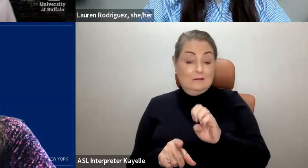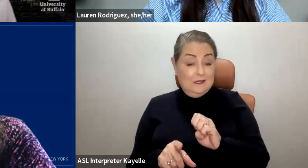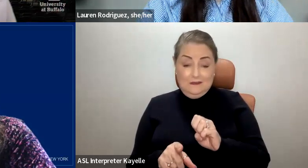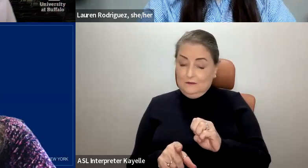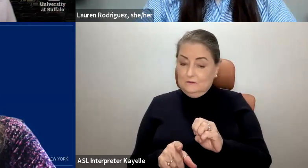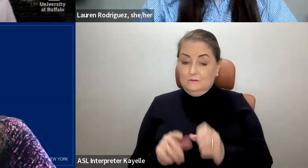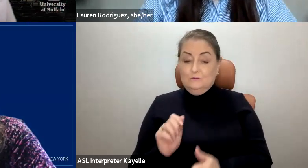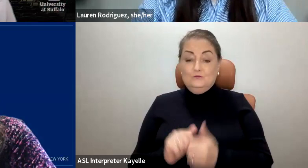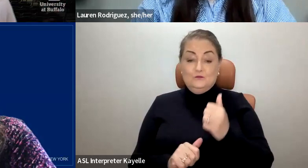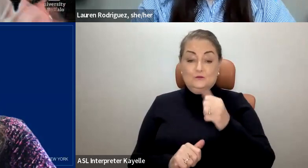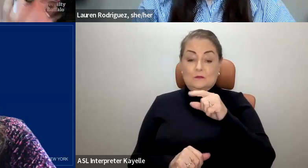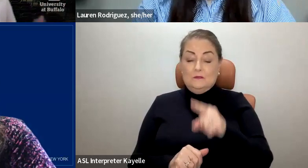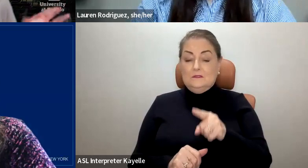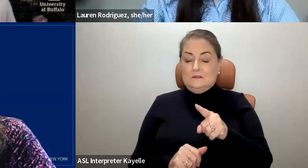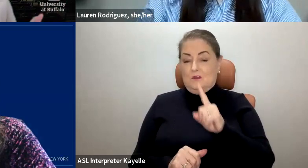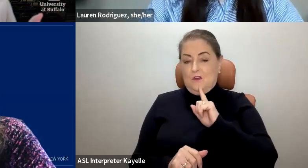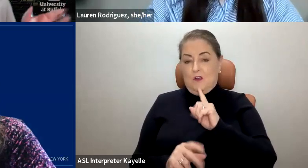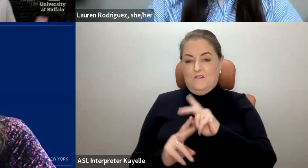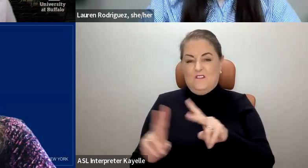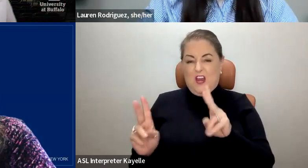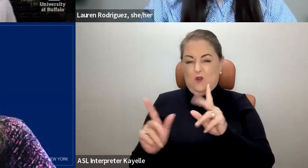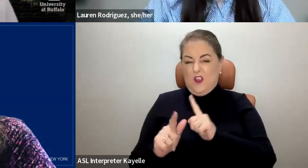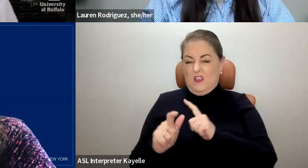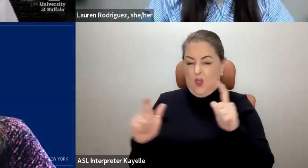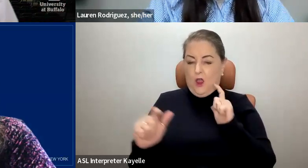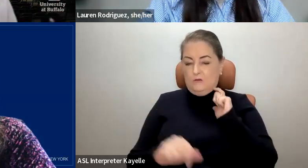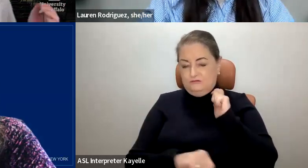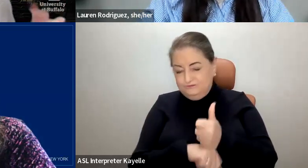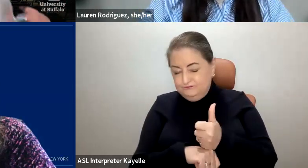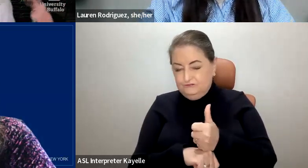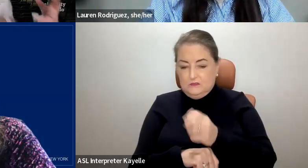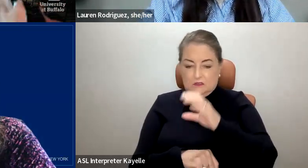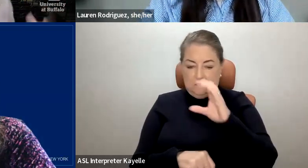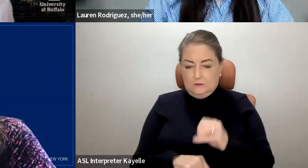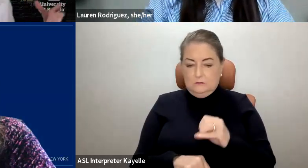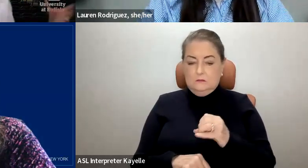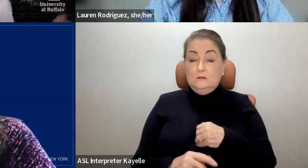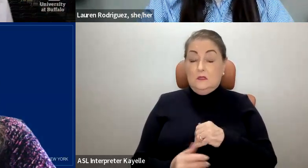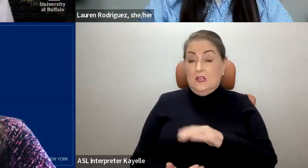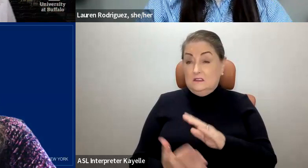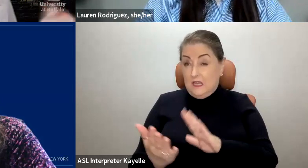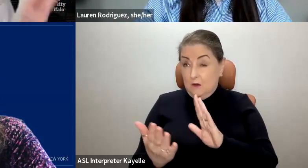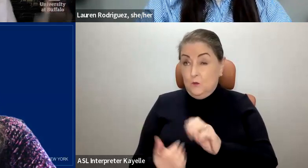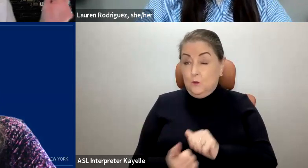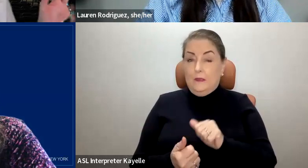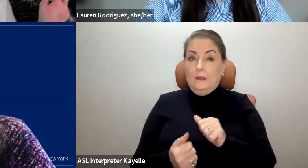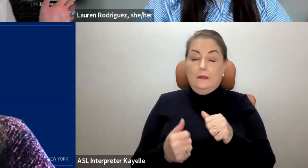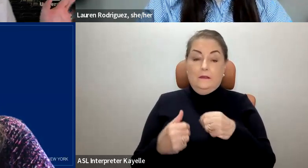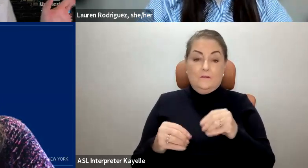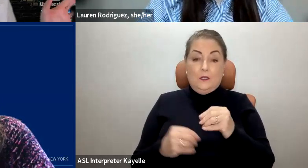vendors are very large, established companies. You know, I've dealt with vendors that it's a two person development